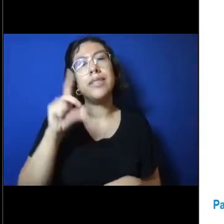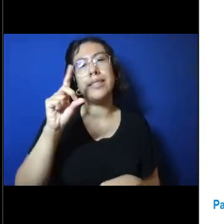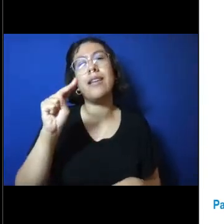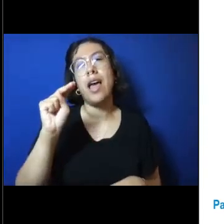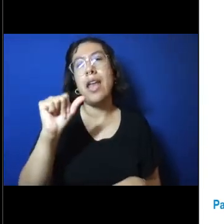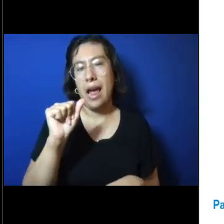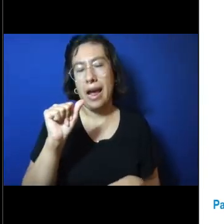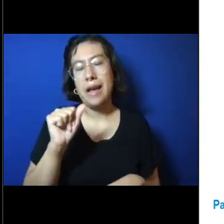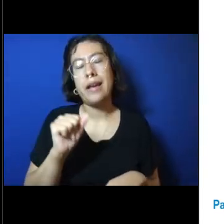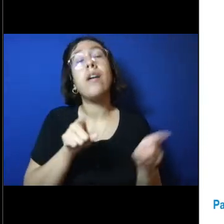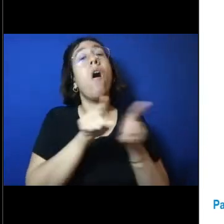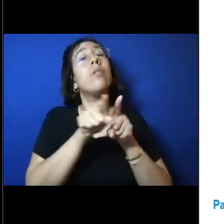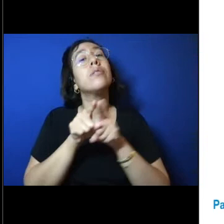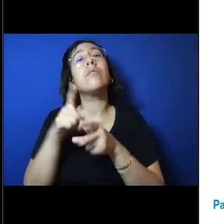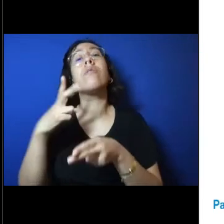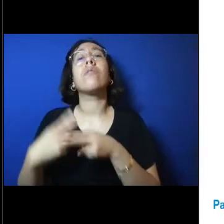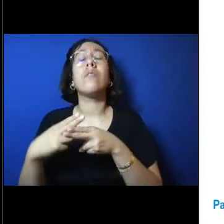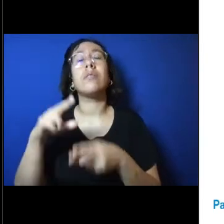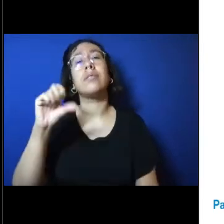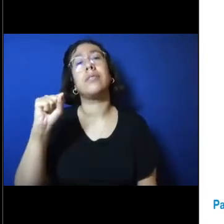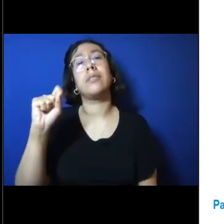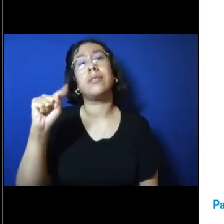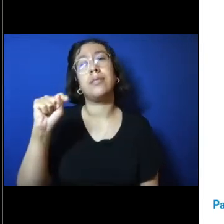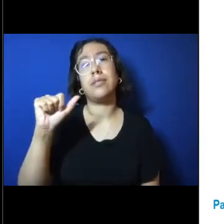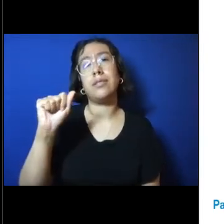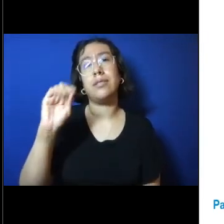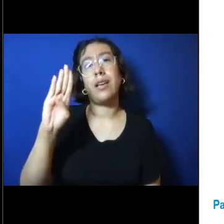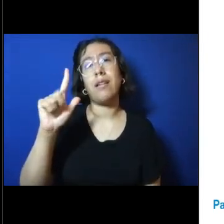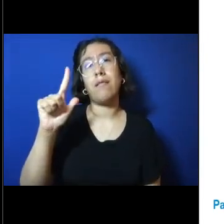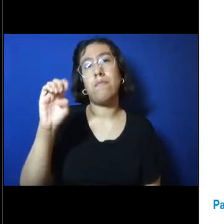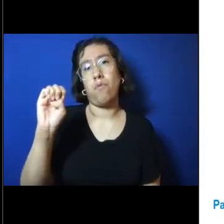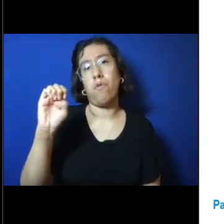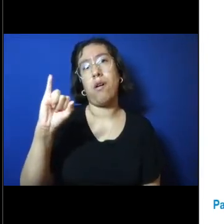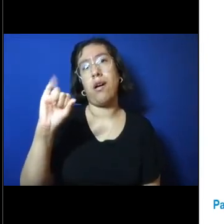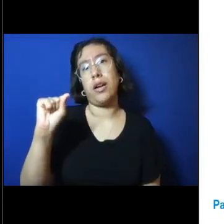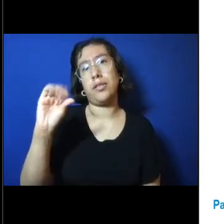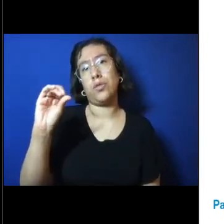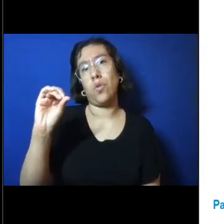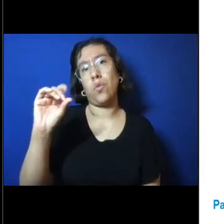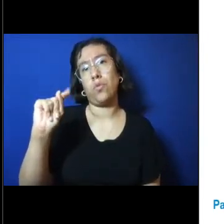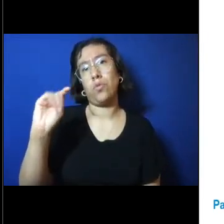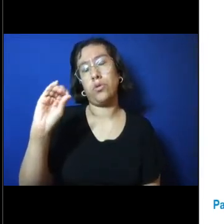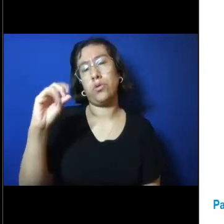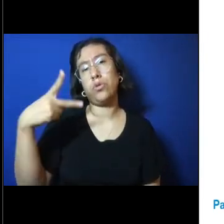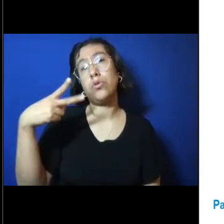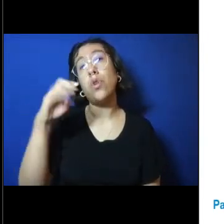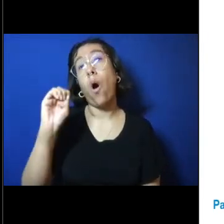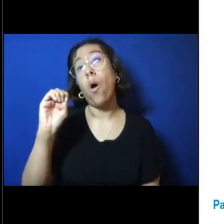what's called stable isotope information. And that is specific chemical composition